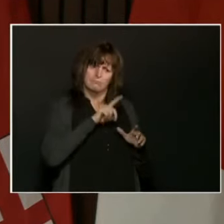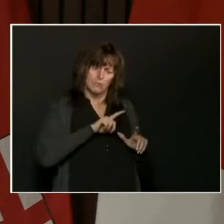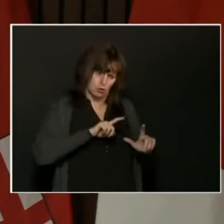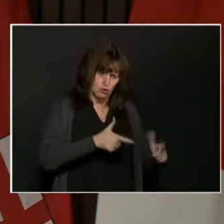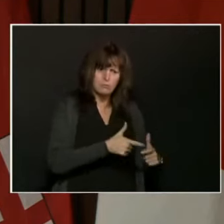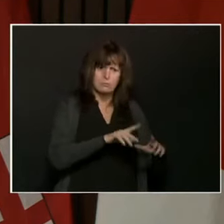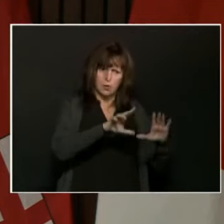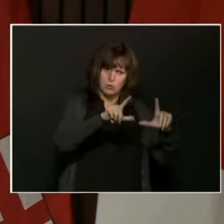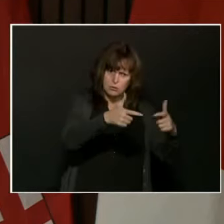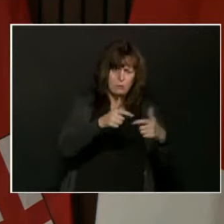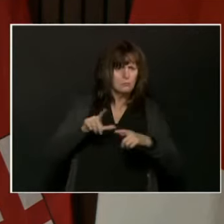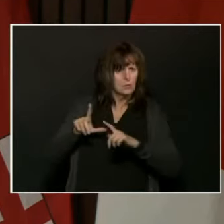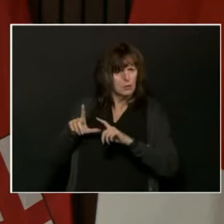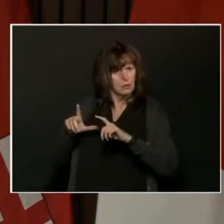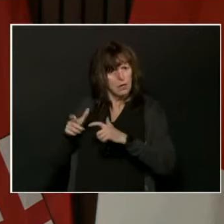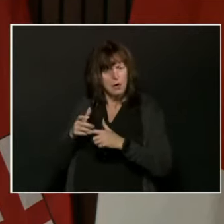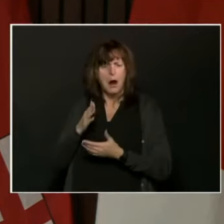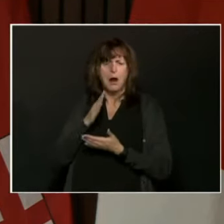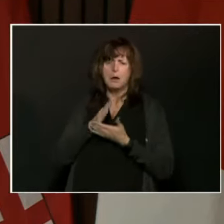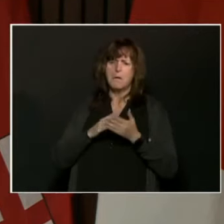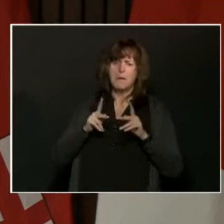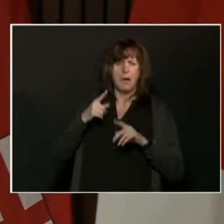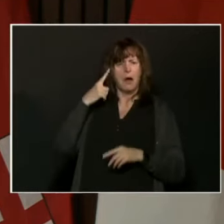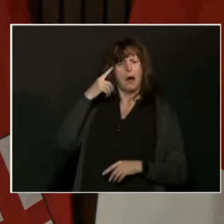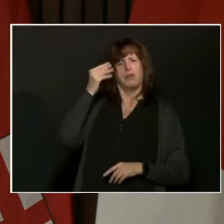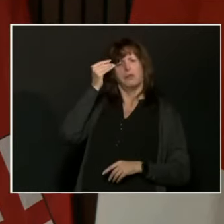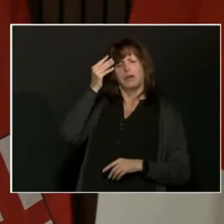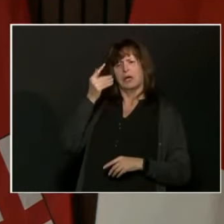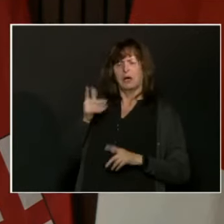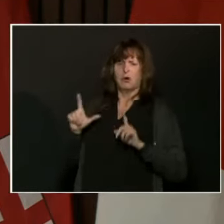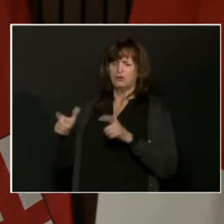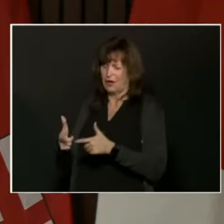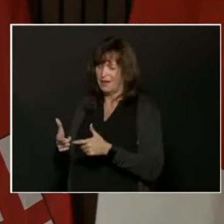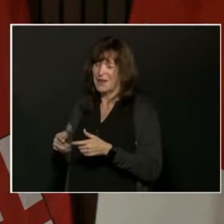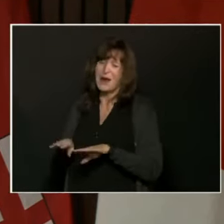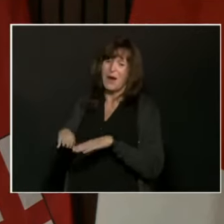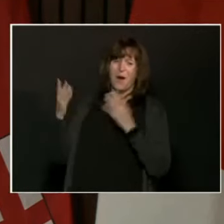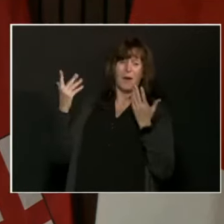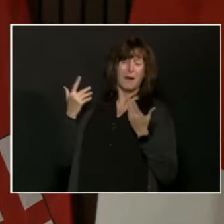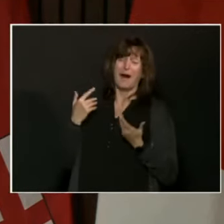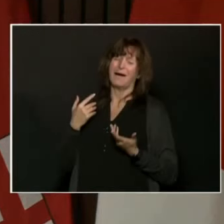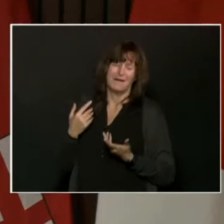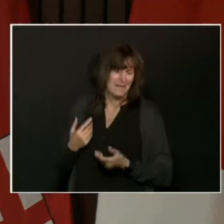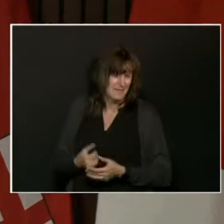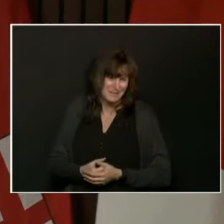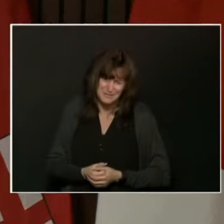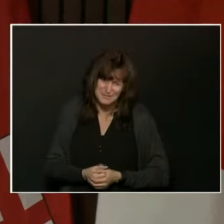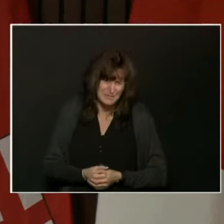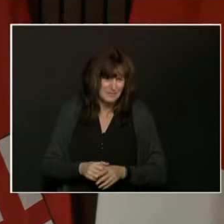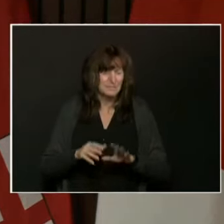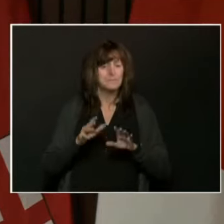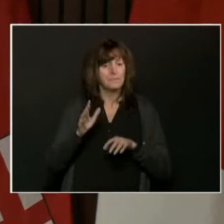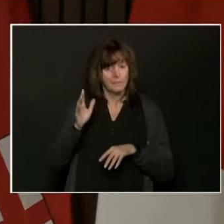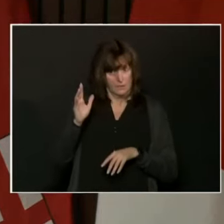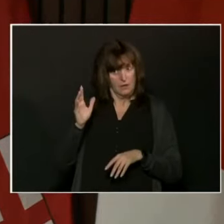I THINK SOMETIMES PEOPLE LOOK AT RESTRICTIONS AS BEING ON OR OFF,